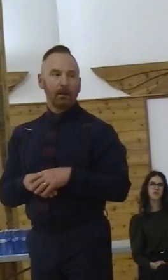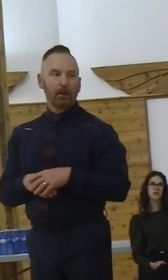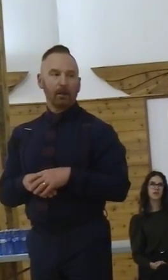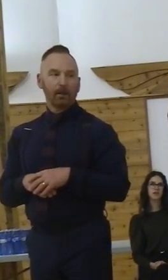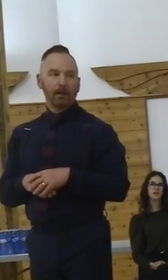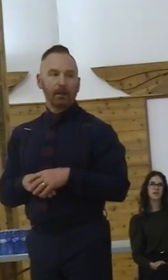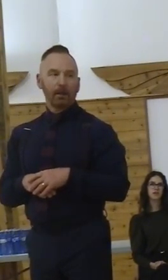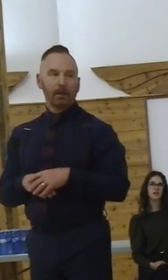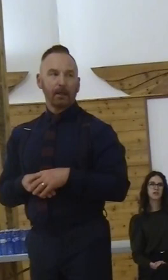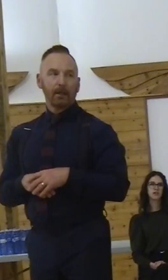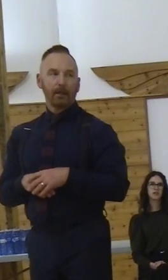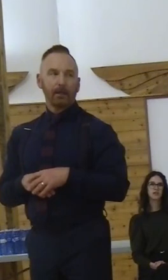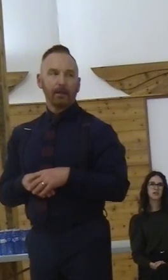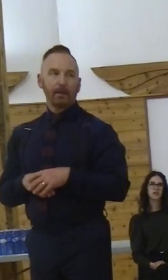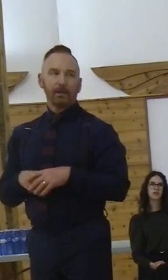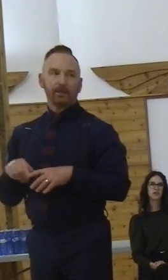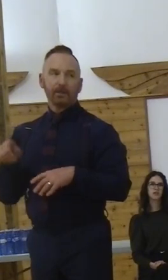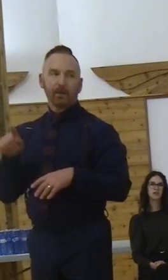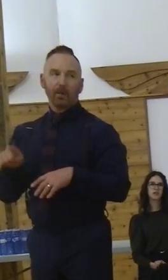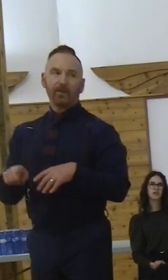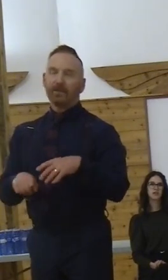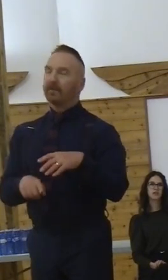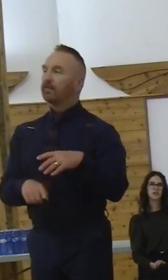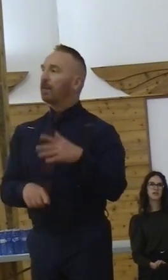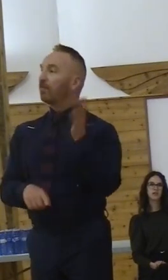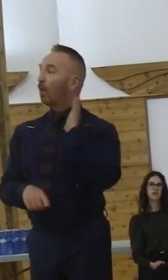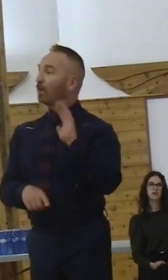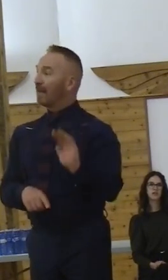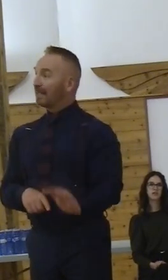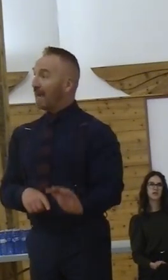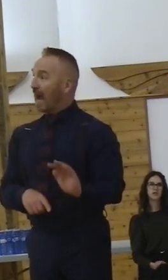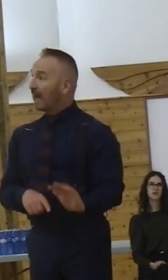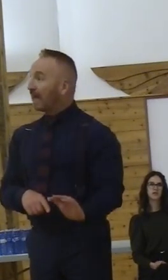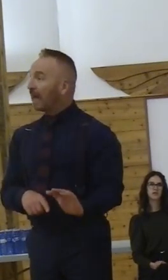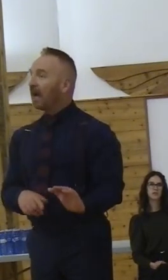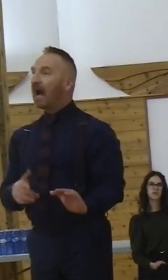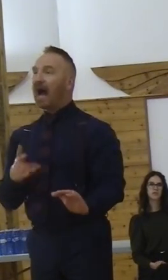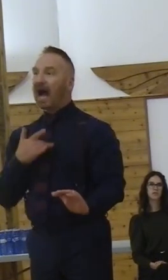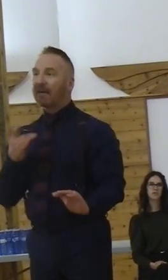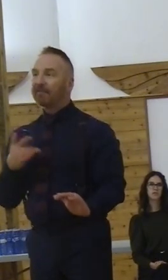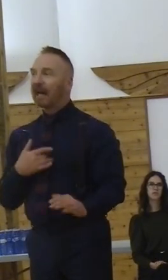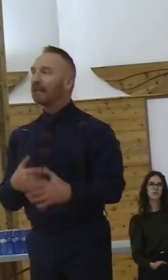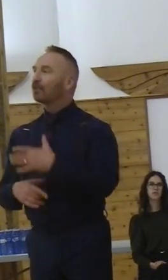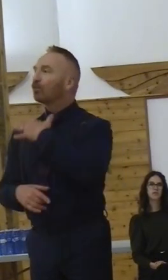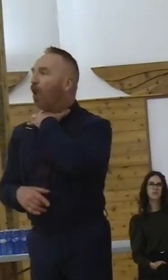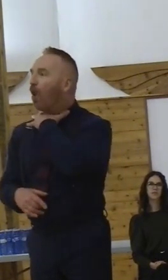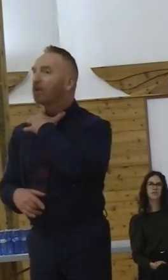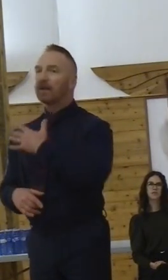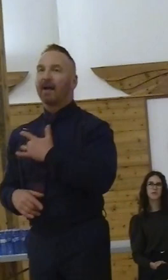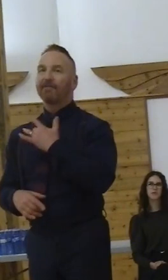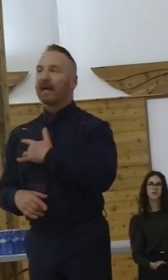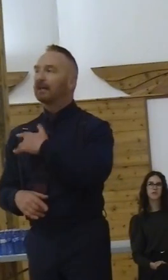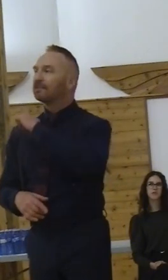like this, stressing of power, when I was feeling too dirty and those not even to go there.